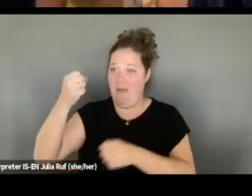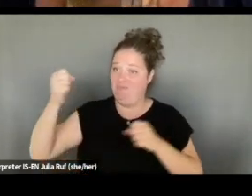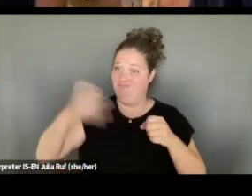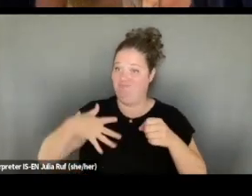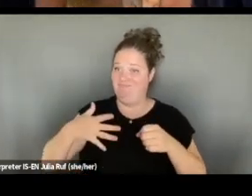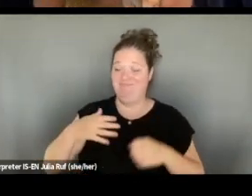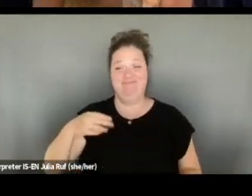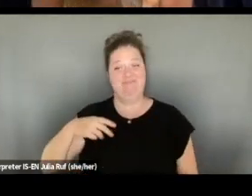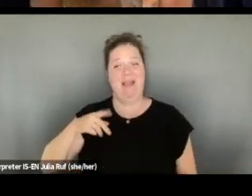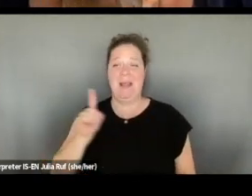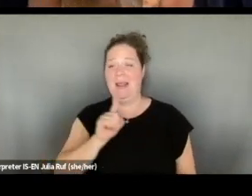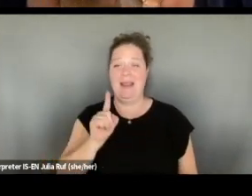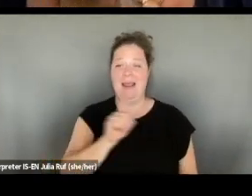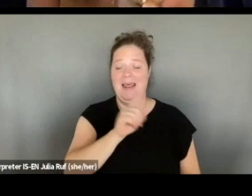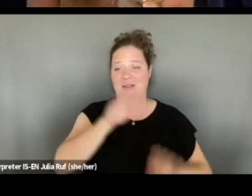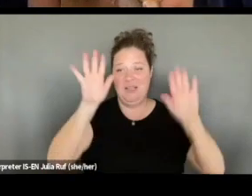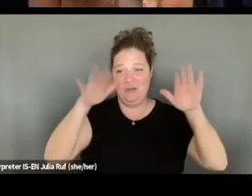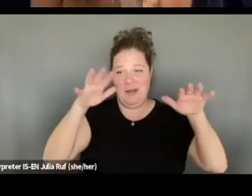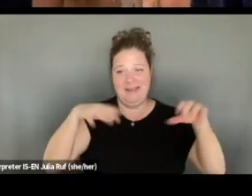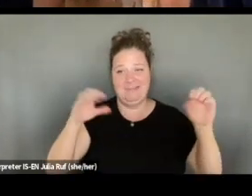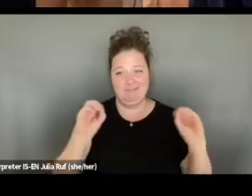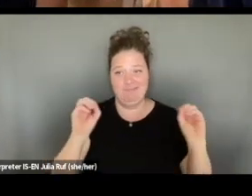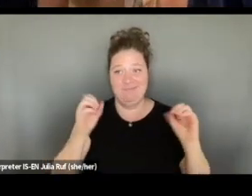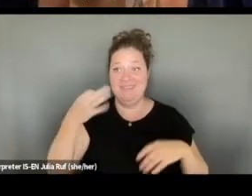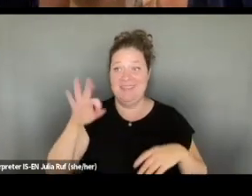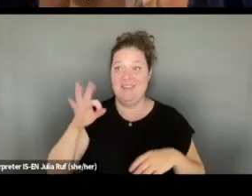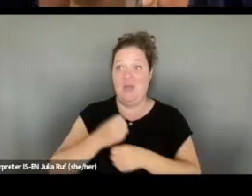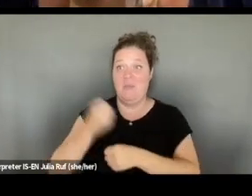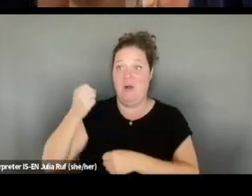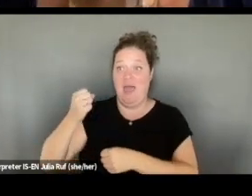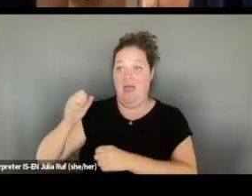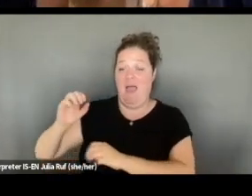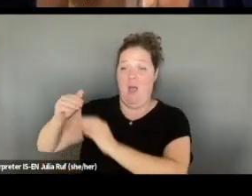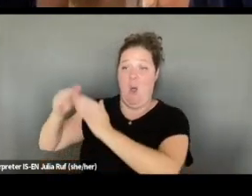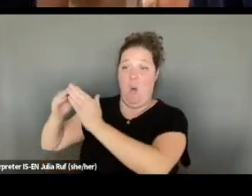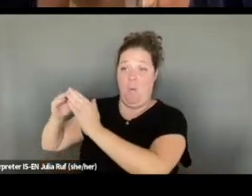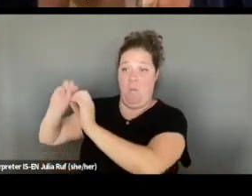Okay, I think this was the end, so it's now 3:26,